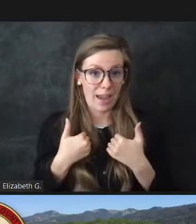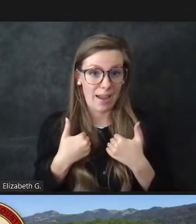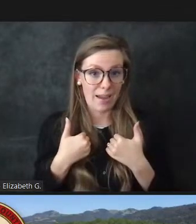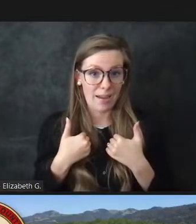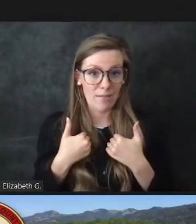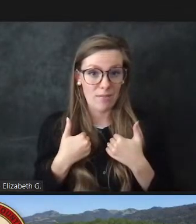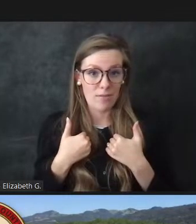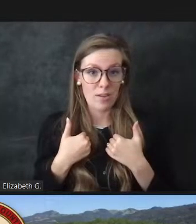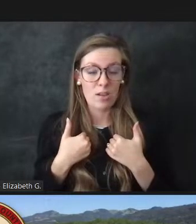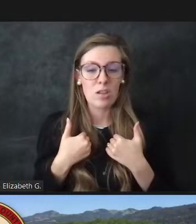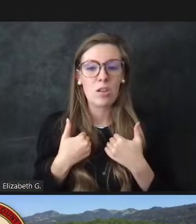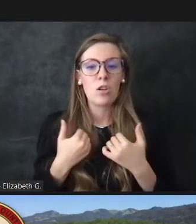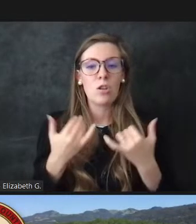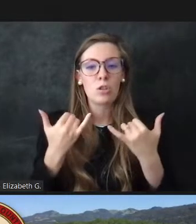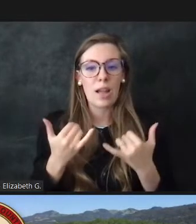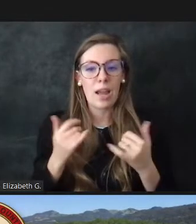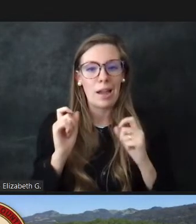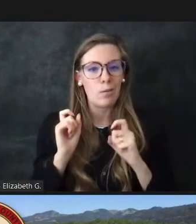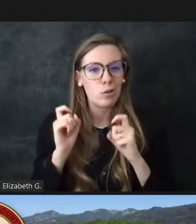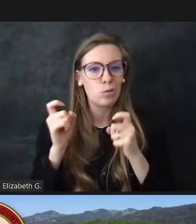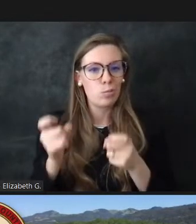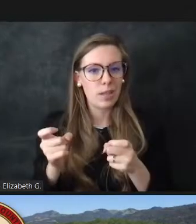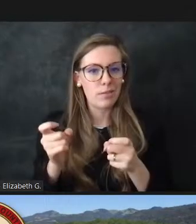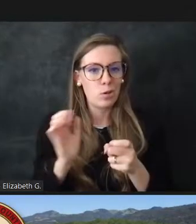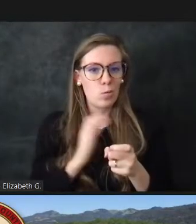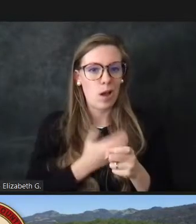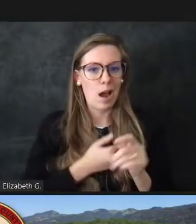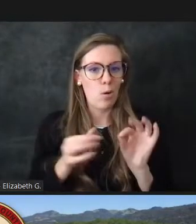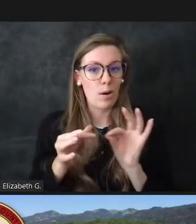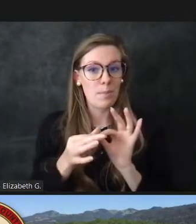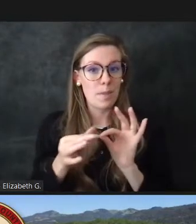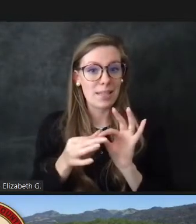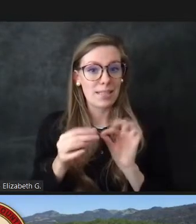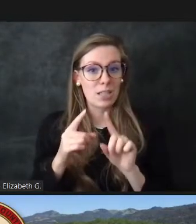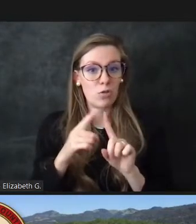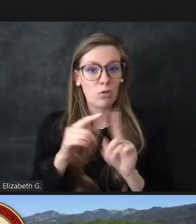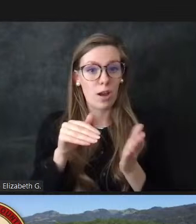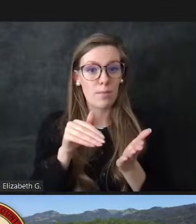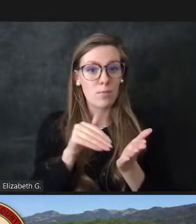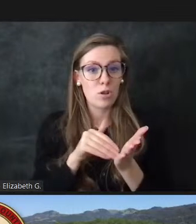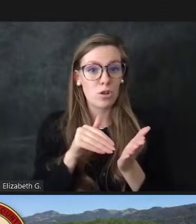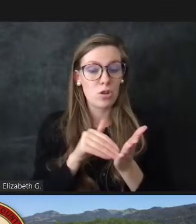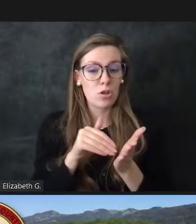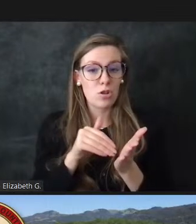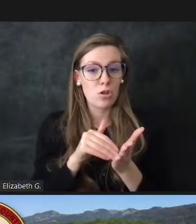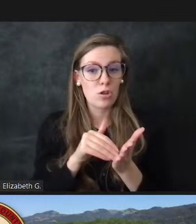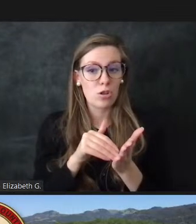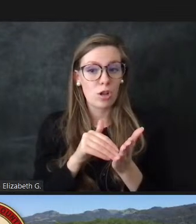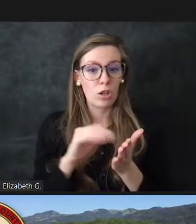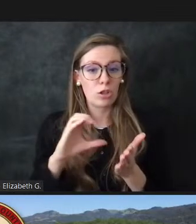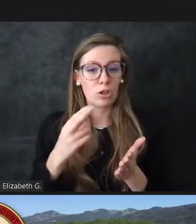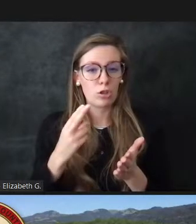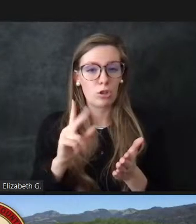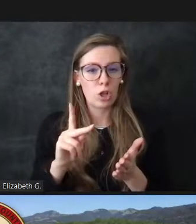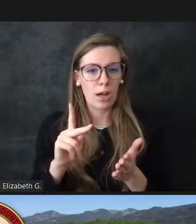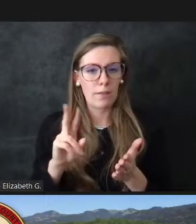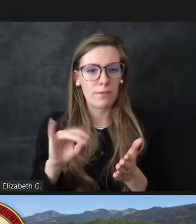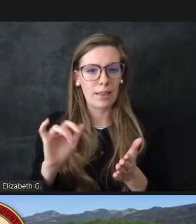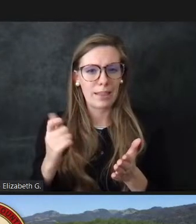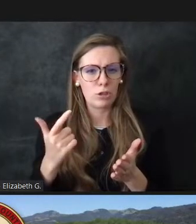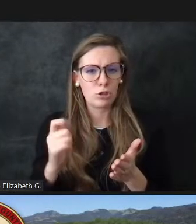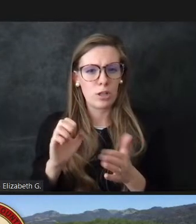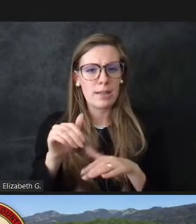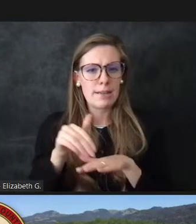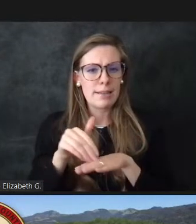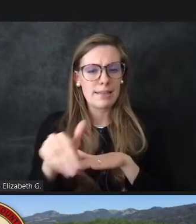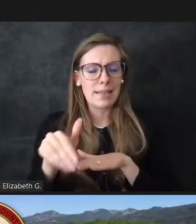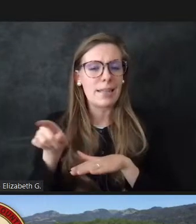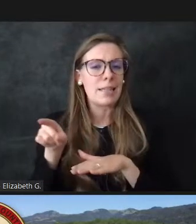message that Doctor Chuck Village is Sandy He's, the director of medical director for